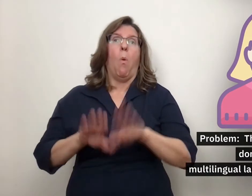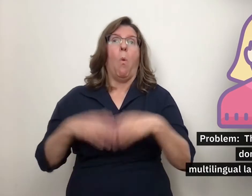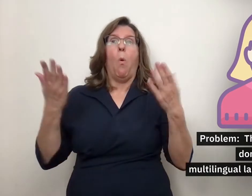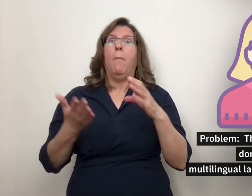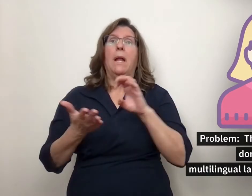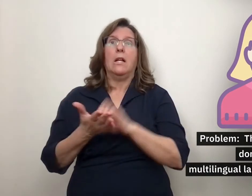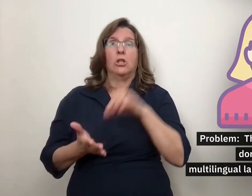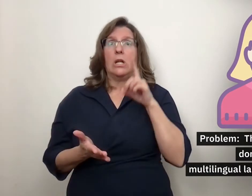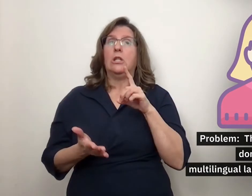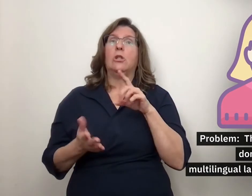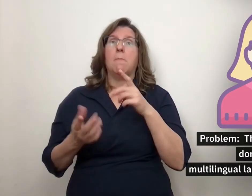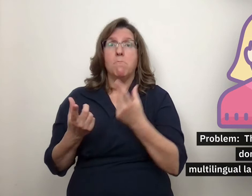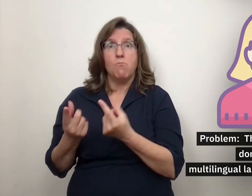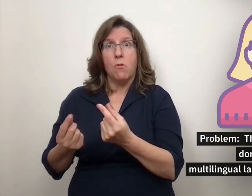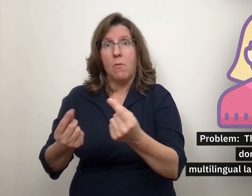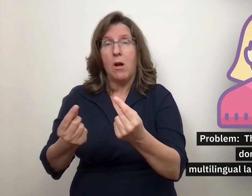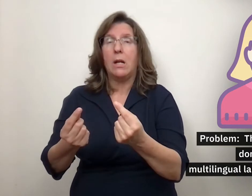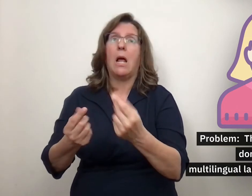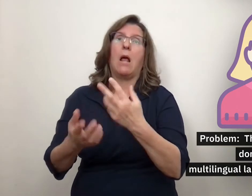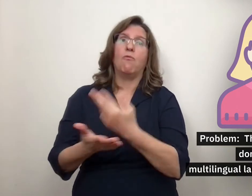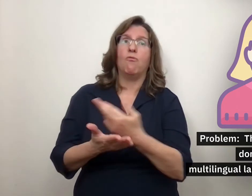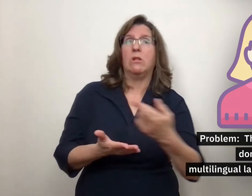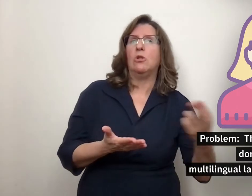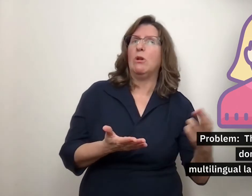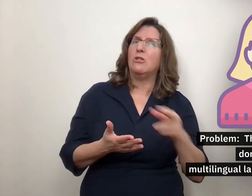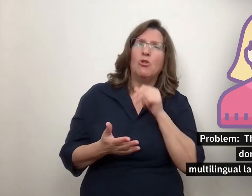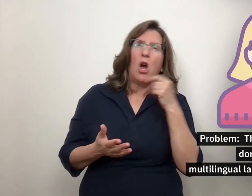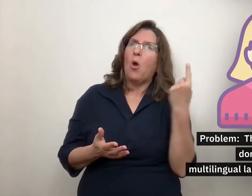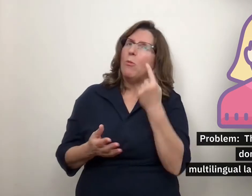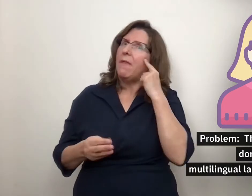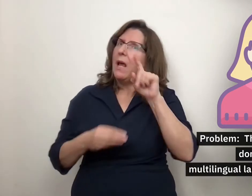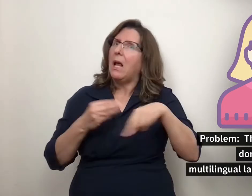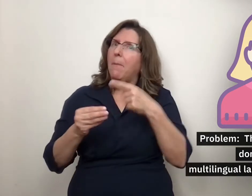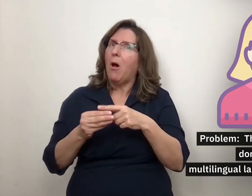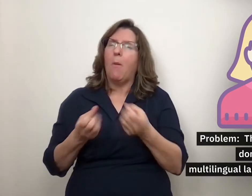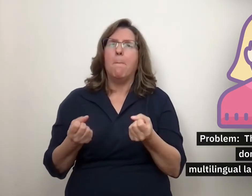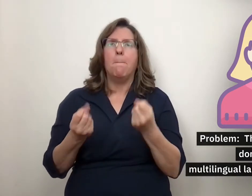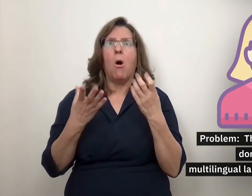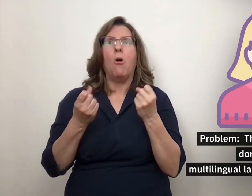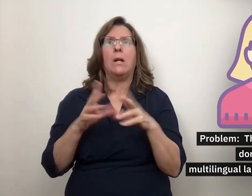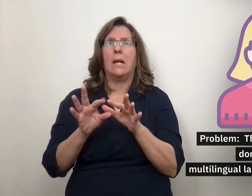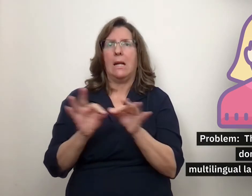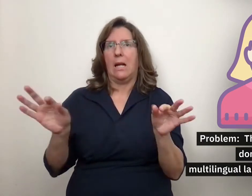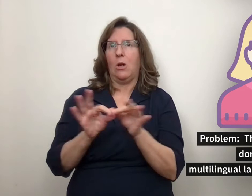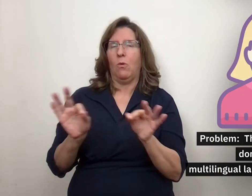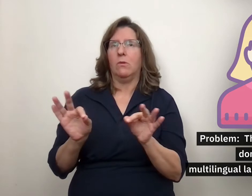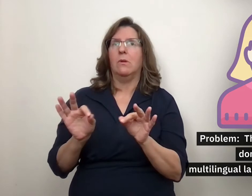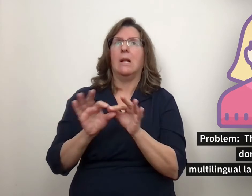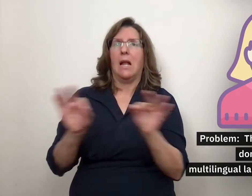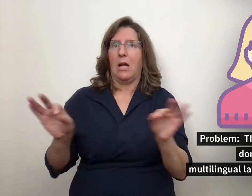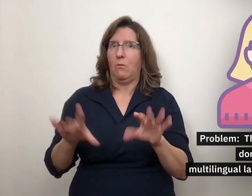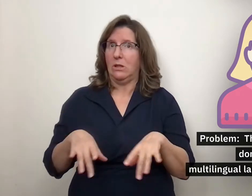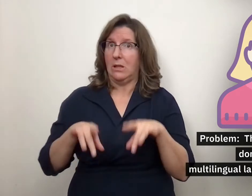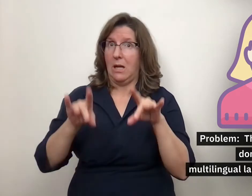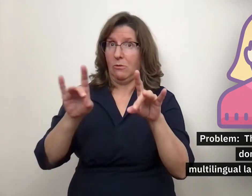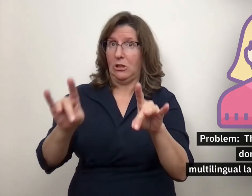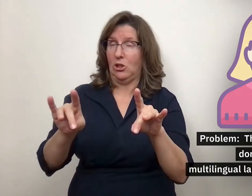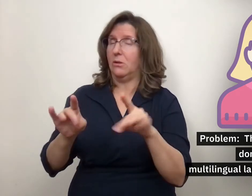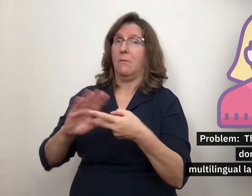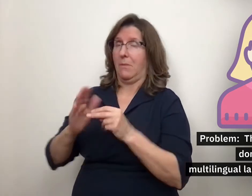A problem with current open education practices is that they don't always consider multilingual language acquisition.